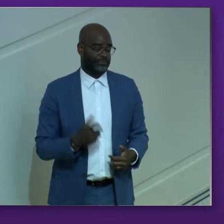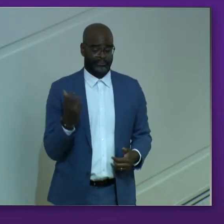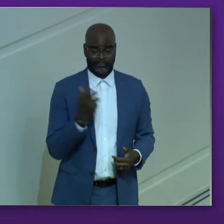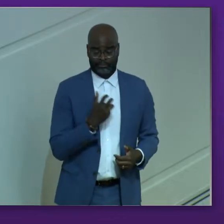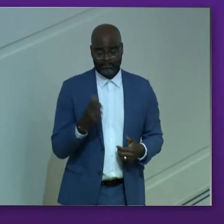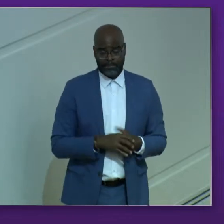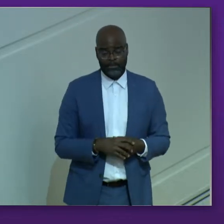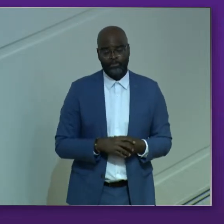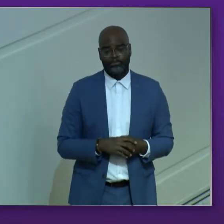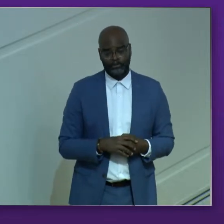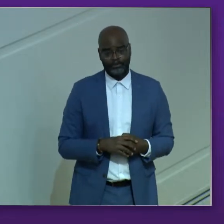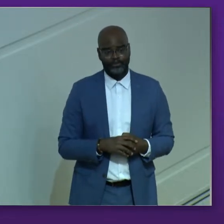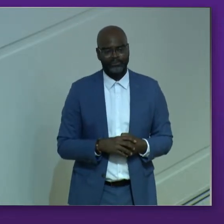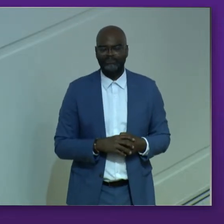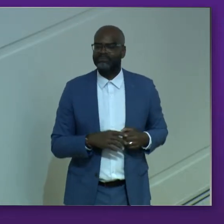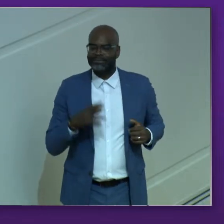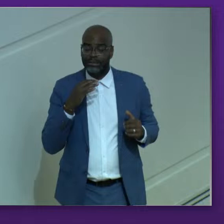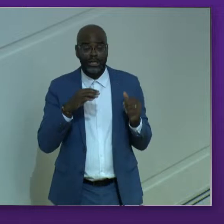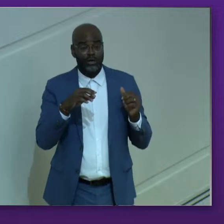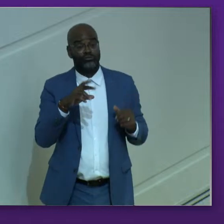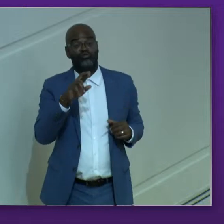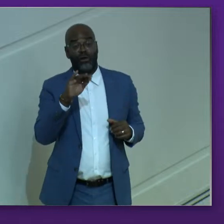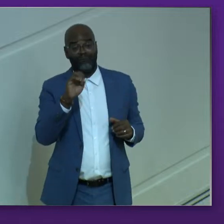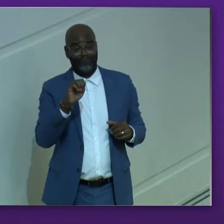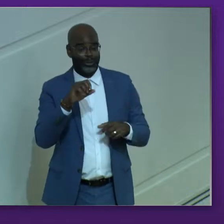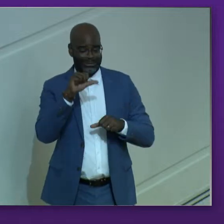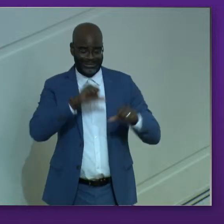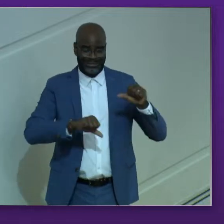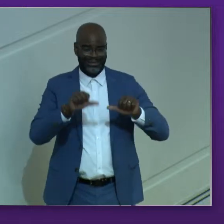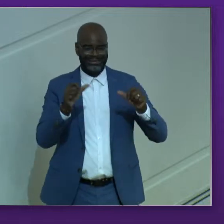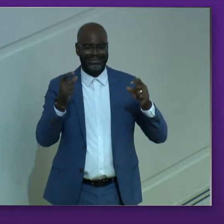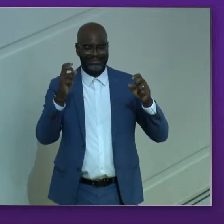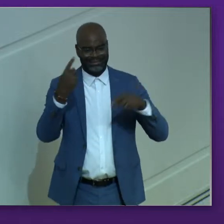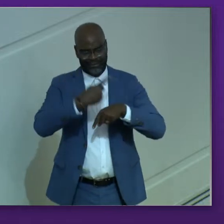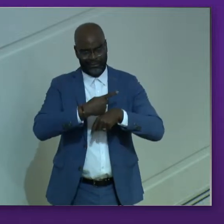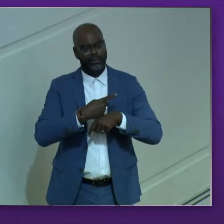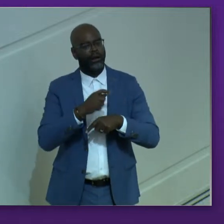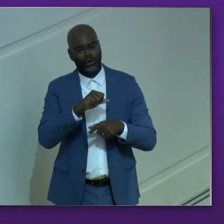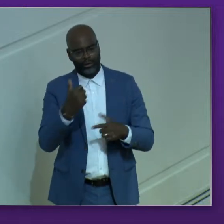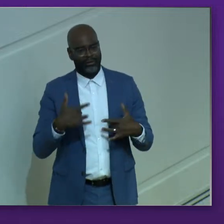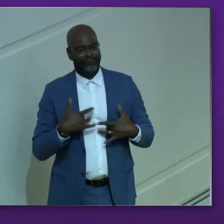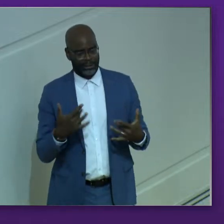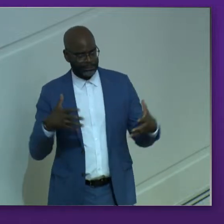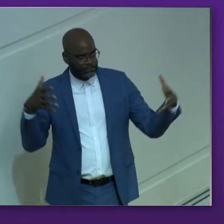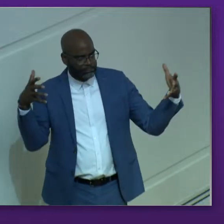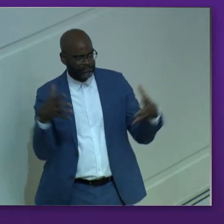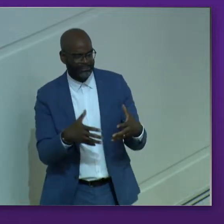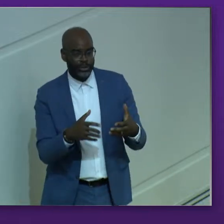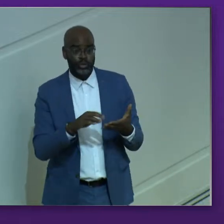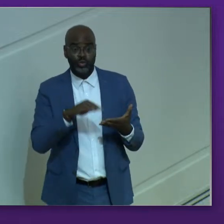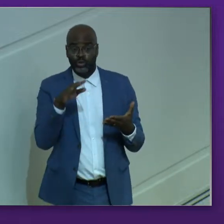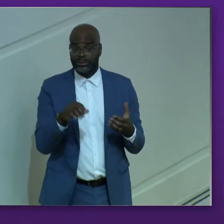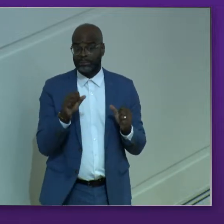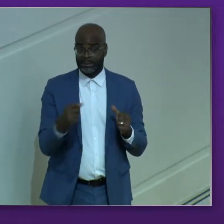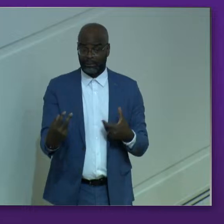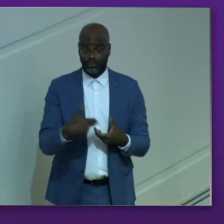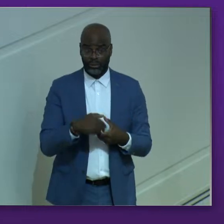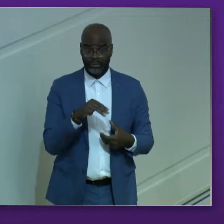STEM FACULTY STAFF AND STUDENTS FROM ALL 16 MARYLAND COMMUNITY COLLEGES TO THE ROCKVILLE CAMPUS TO SHOWCASE THEIR